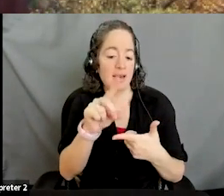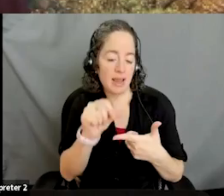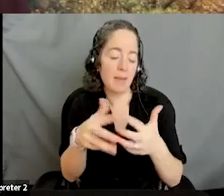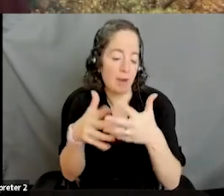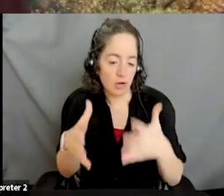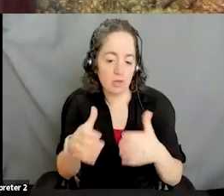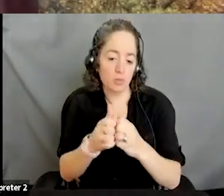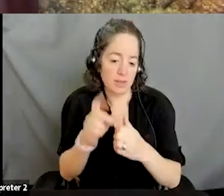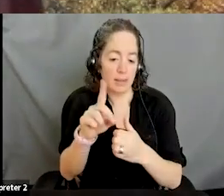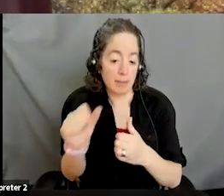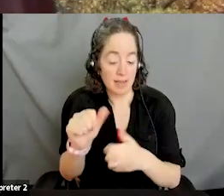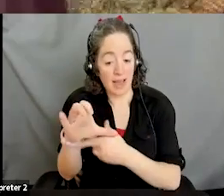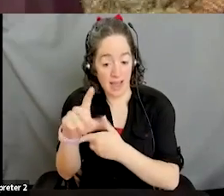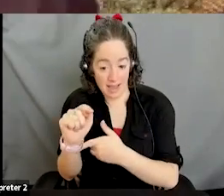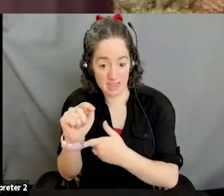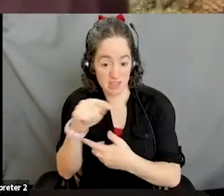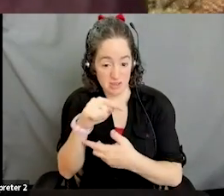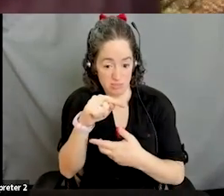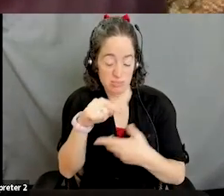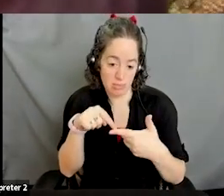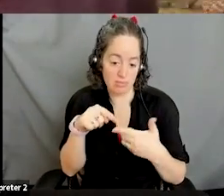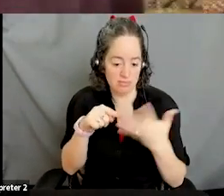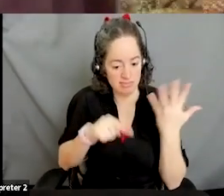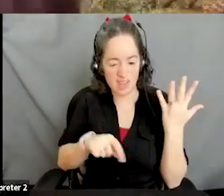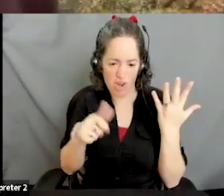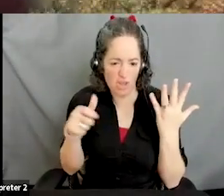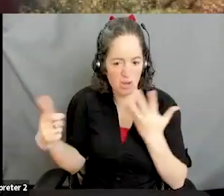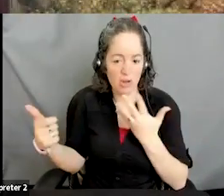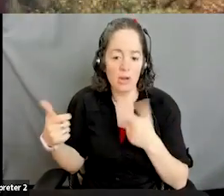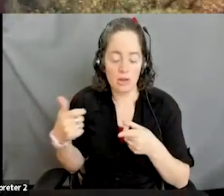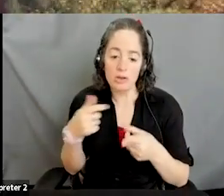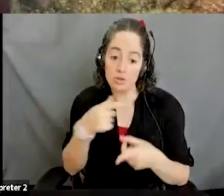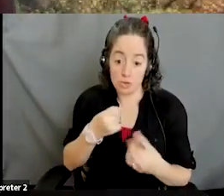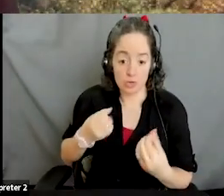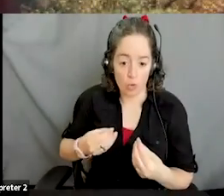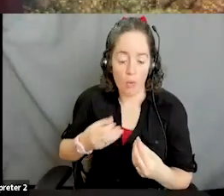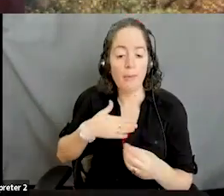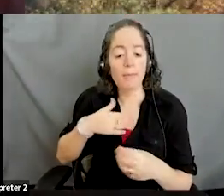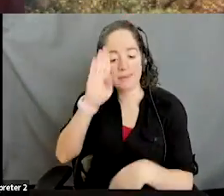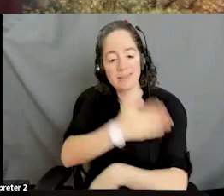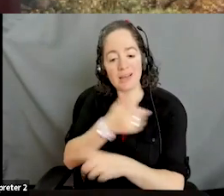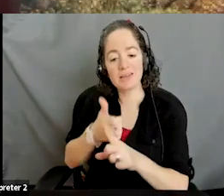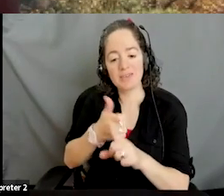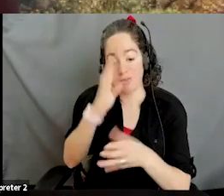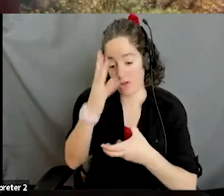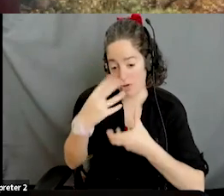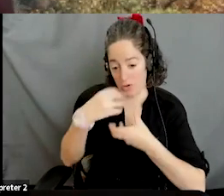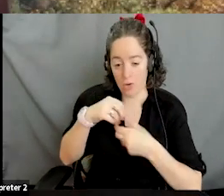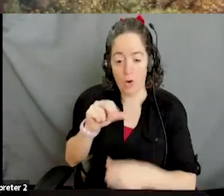I'm no stranger there to pursuing appropriate accommodations, especially in education. Just in the context of, man,